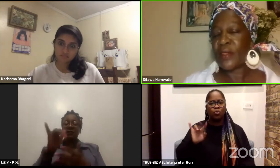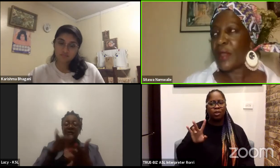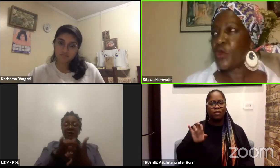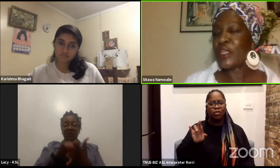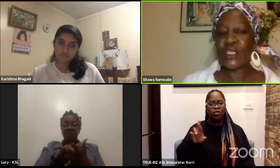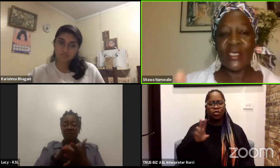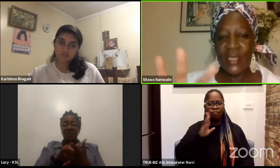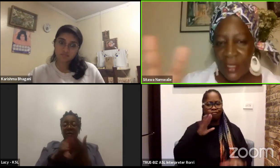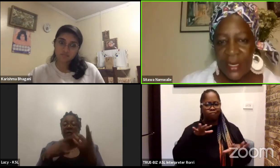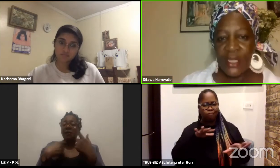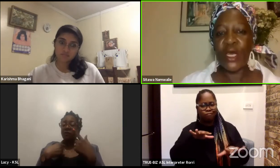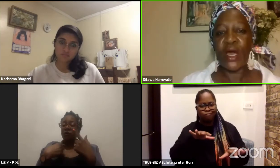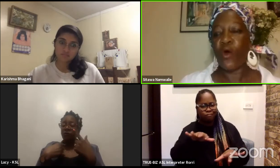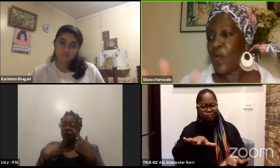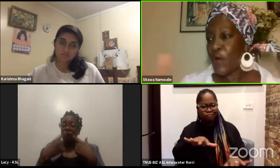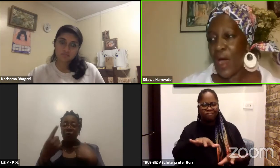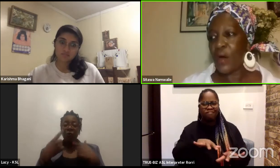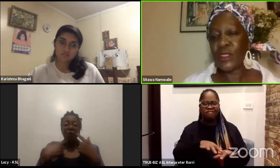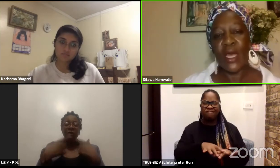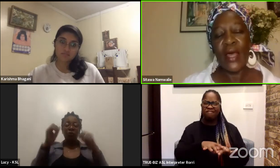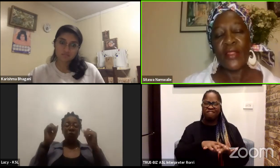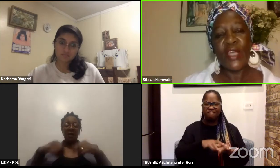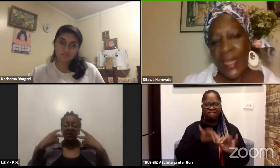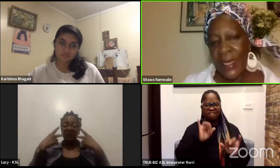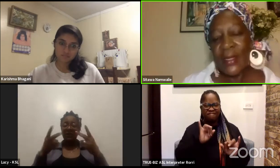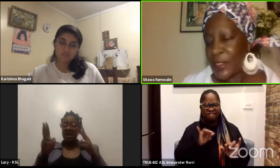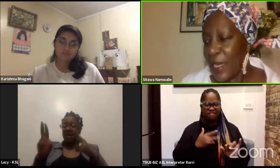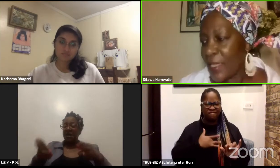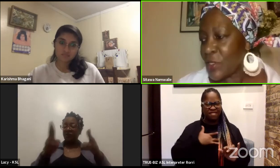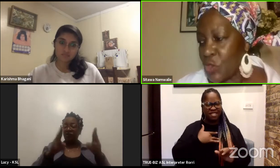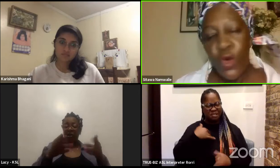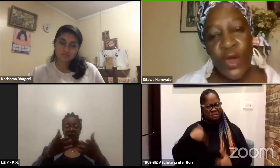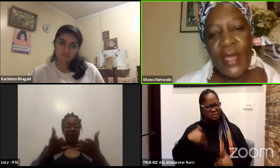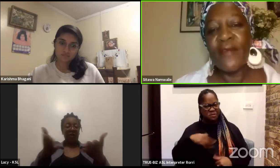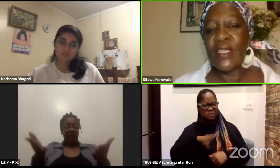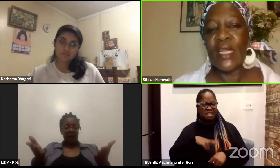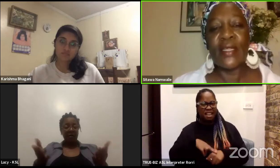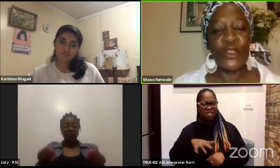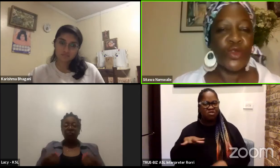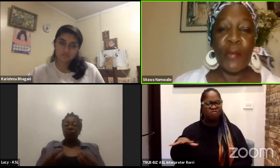and you can just see the nature all around telling the story, even telling the story